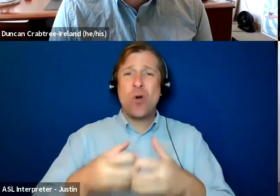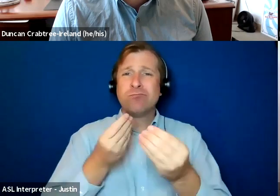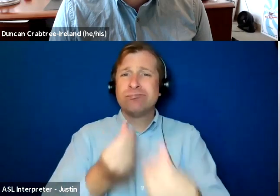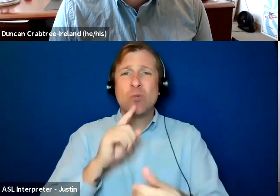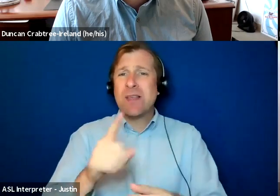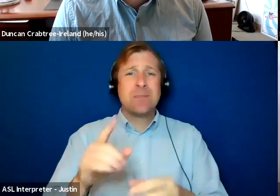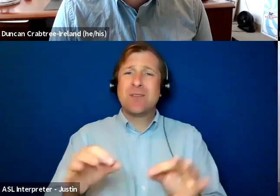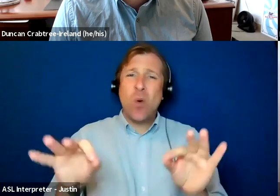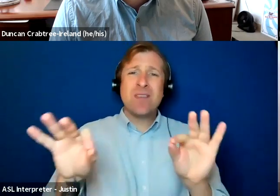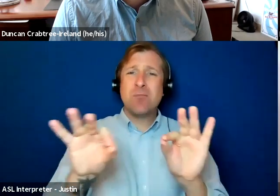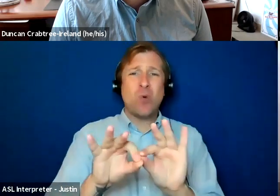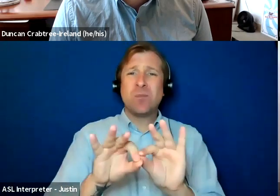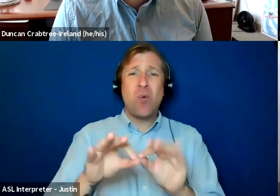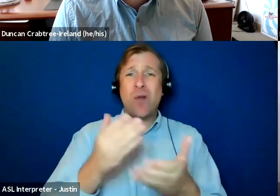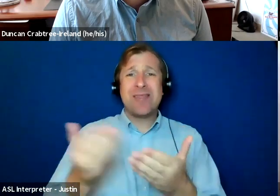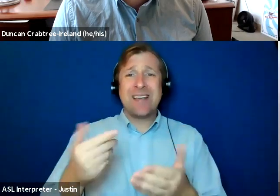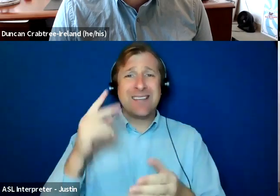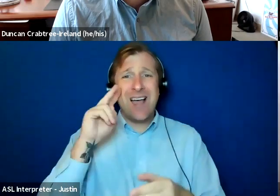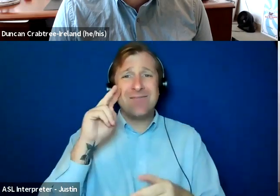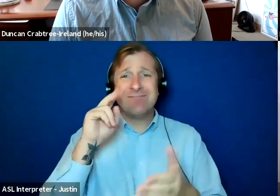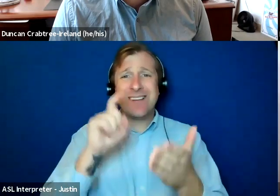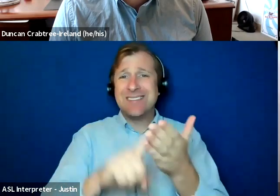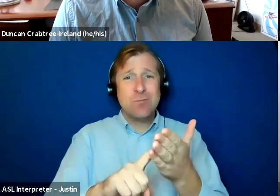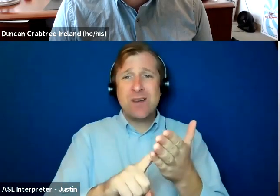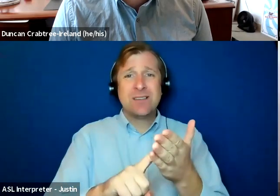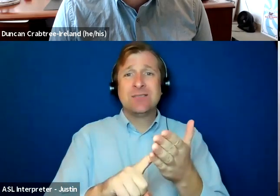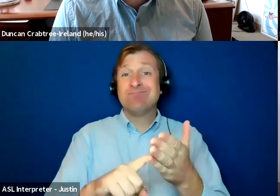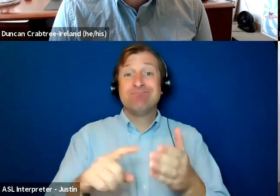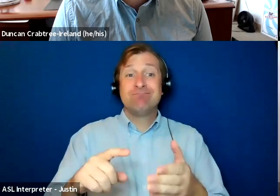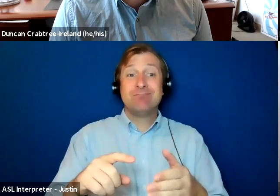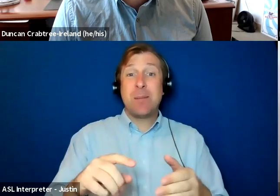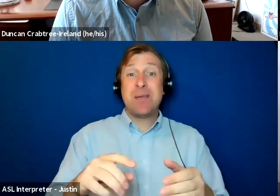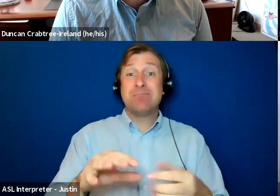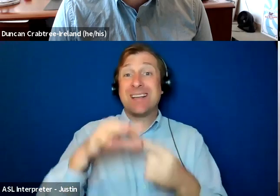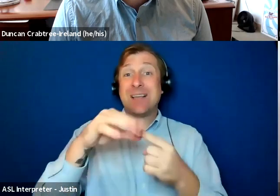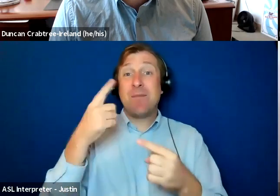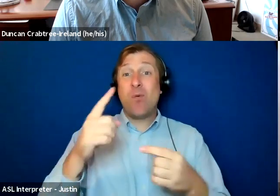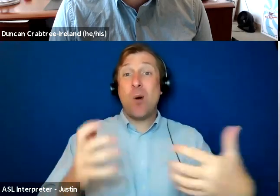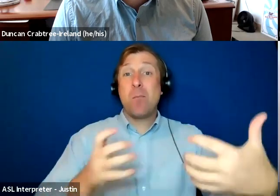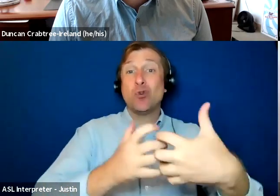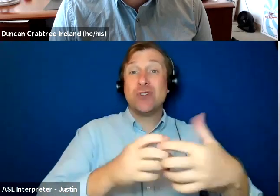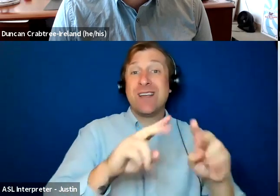things that I've ever witnessed, maybe except for the merger of our unions some years ago and